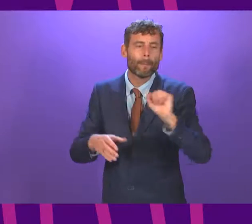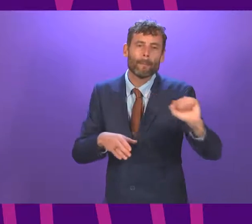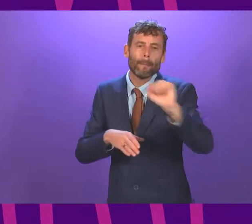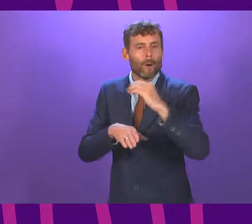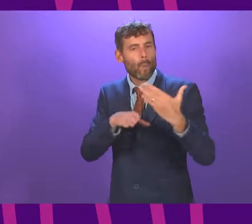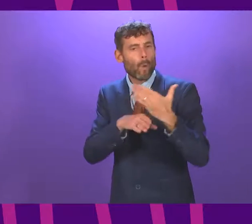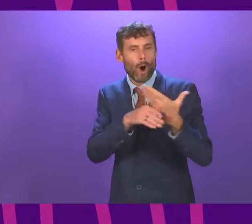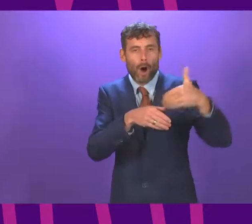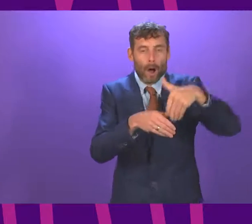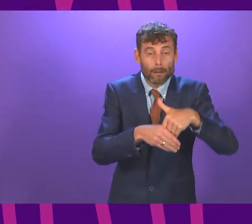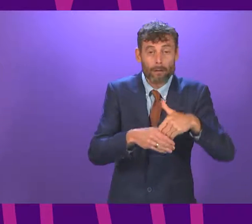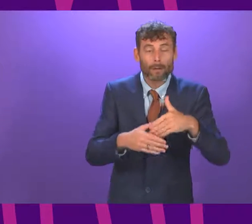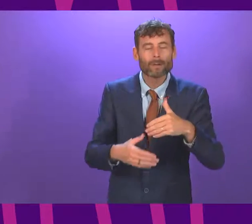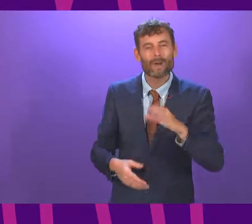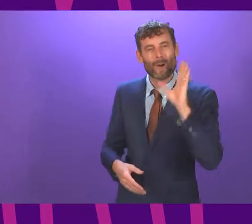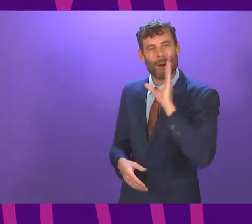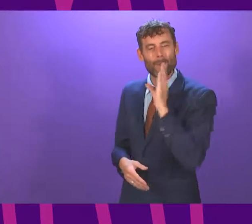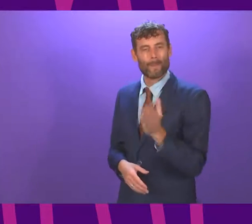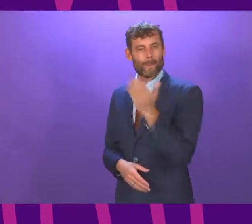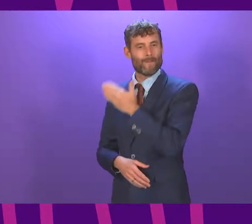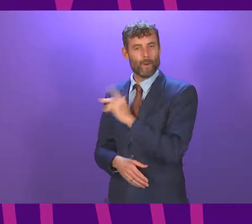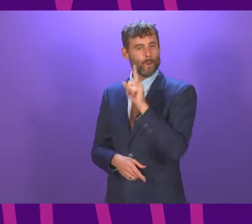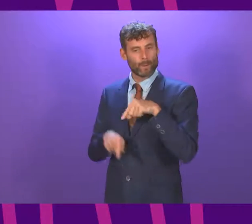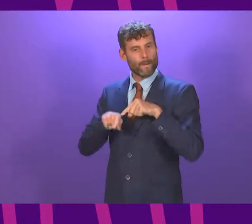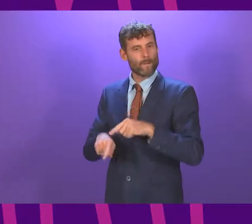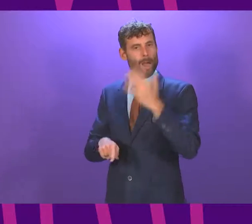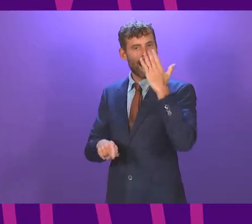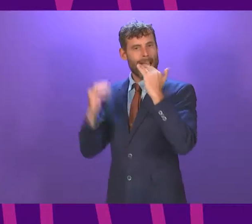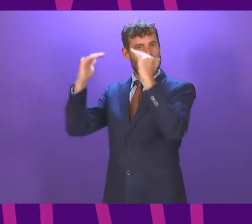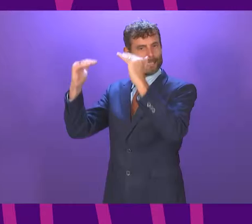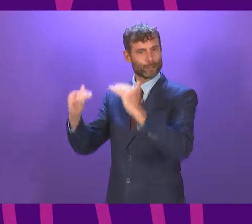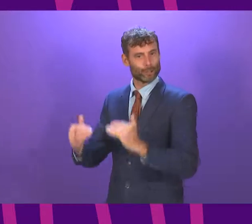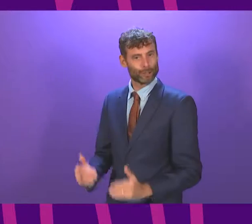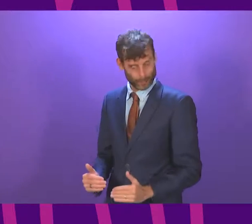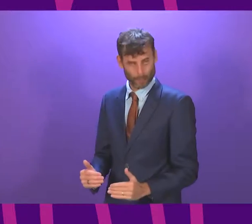for the original vaccination programme, but we will always look to see what can be done